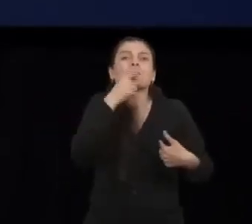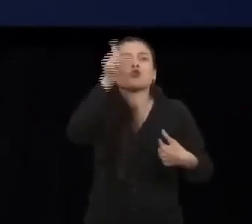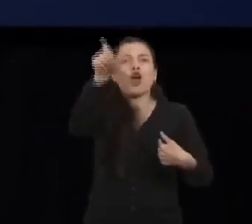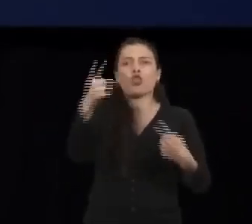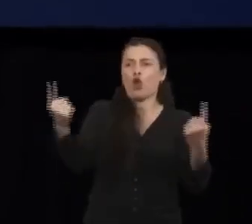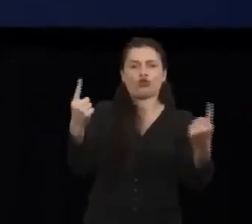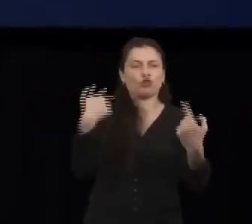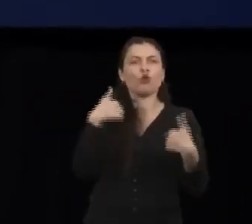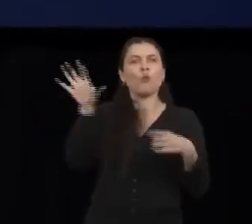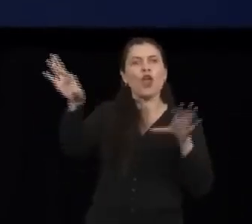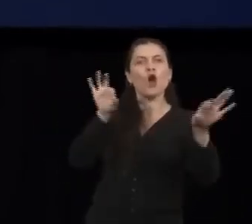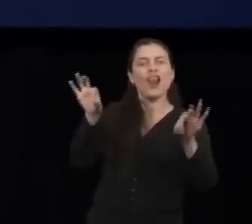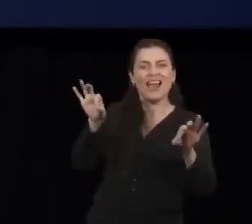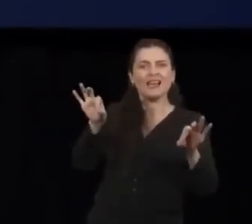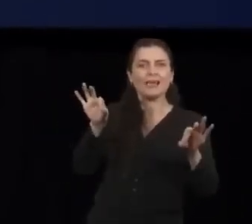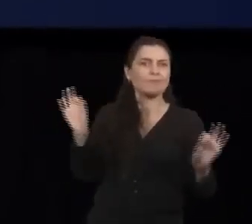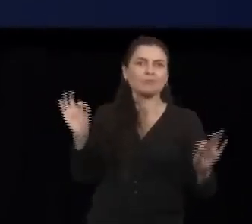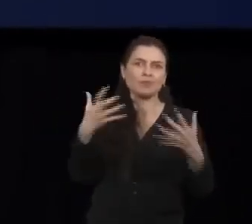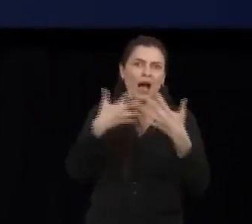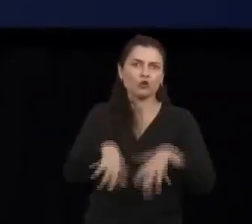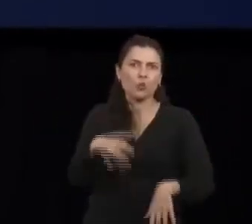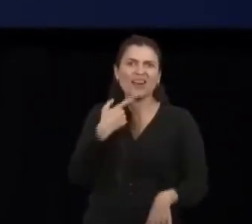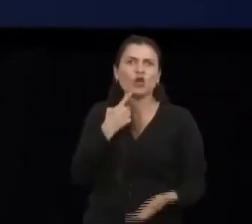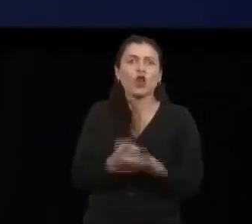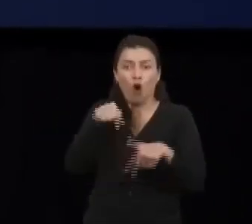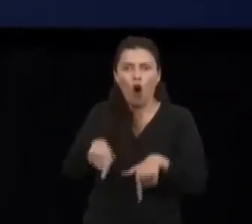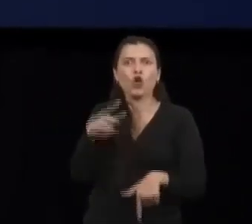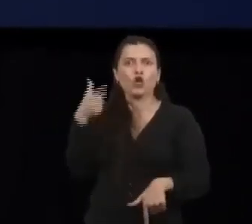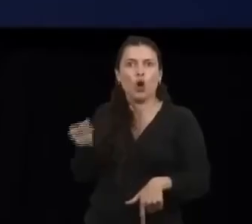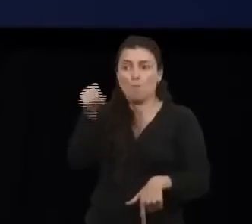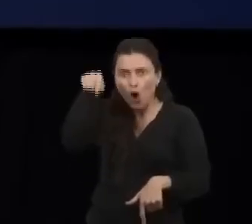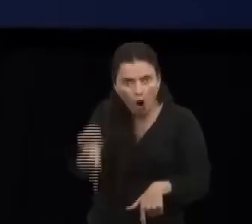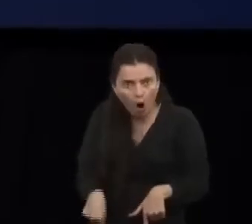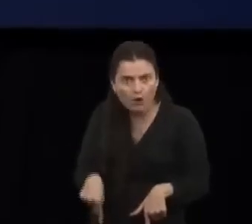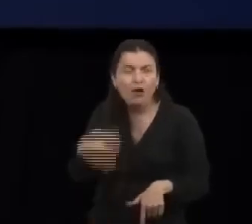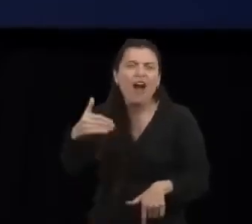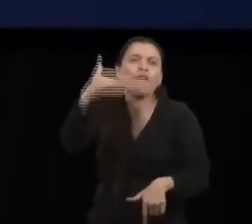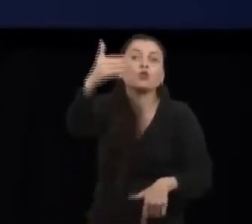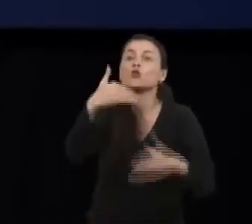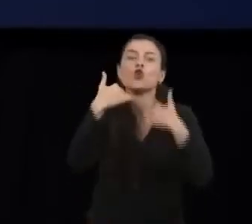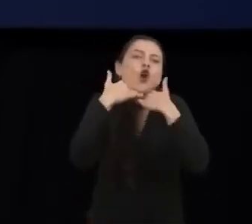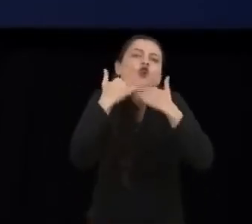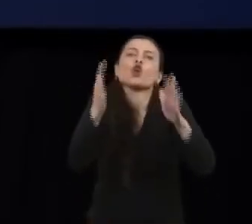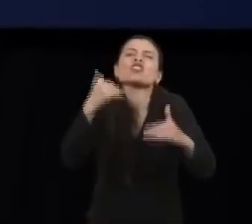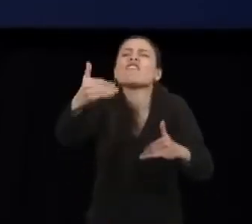to choose to consume today to consume tomorrow. And that relationship between the present price